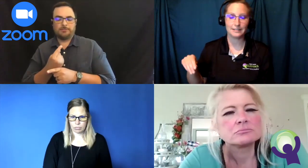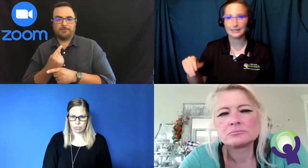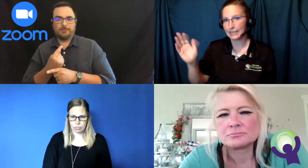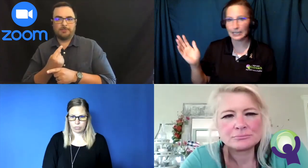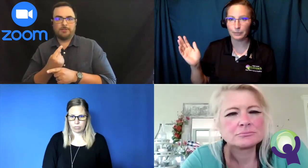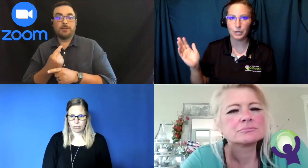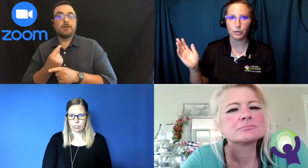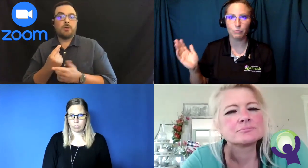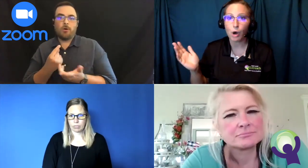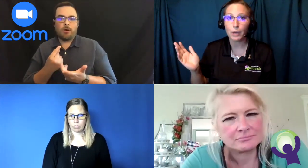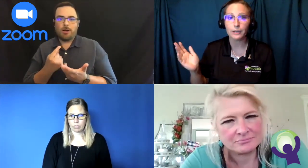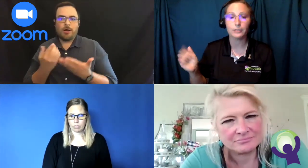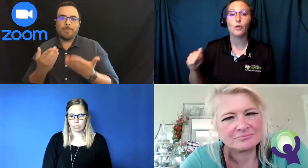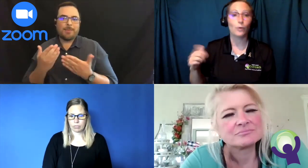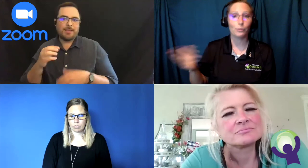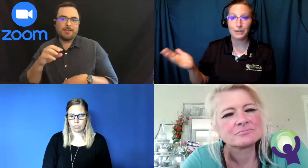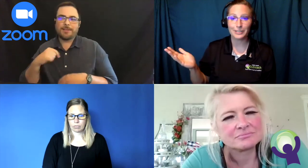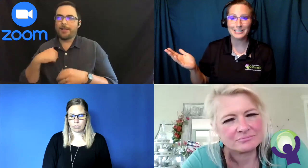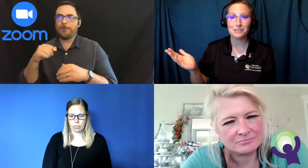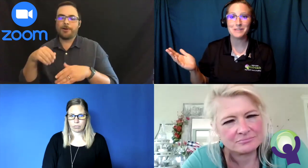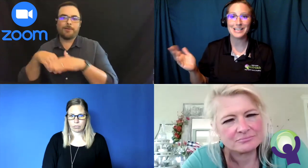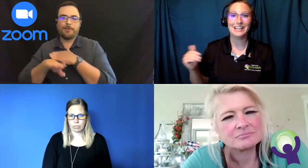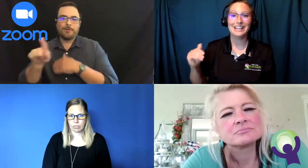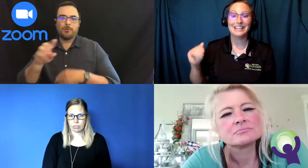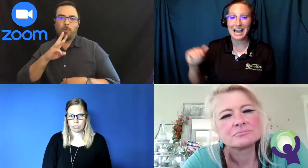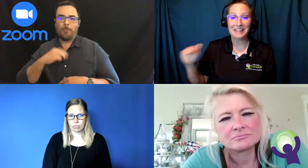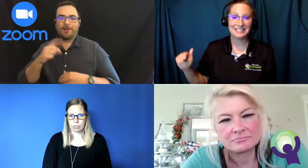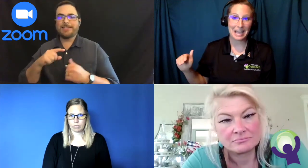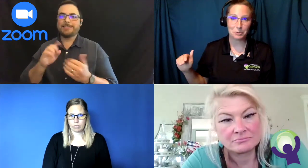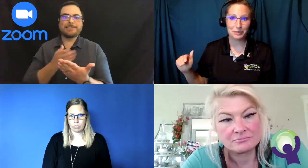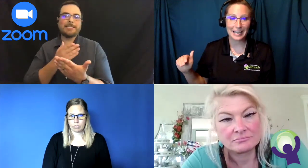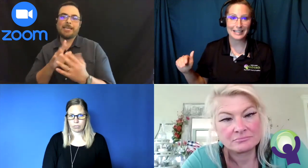singing in the middle of Walmart, or whatever he's doing, not the time or place.